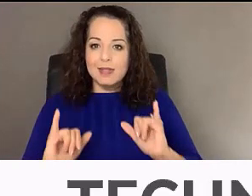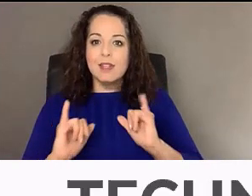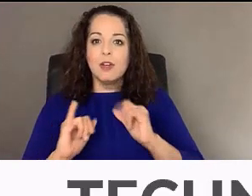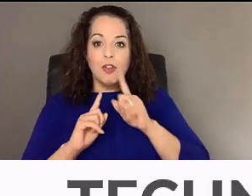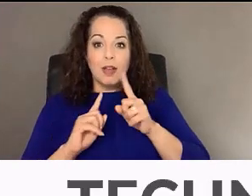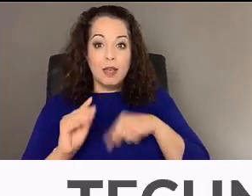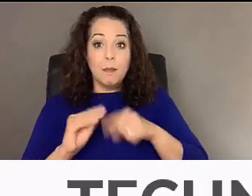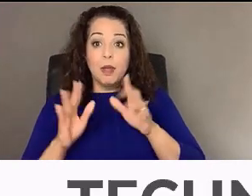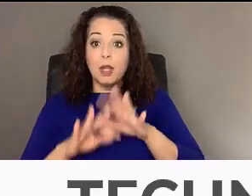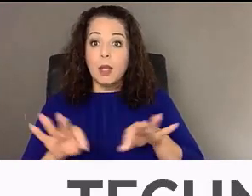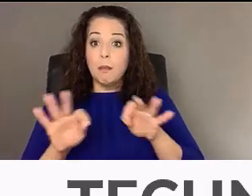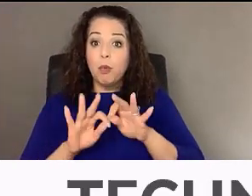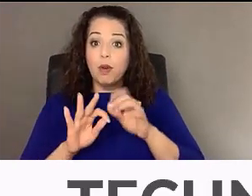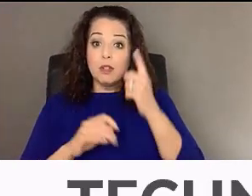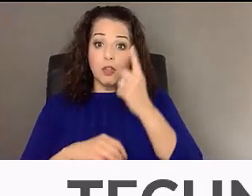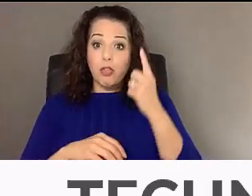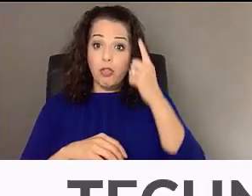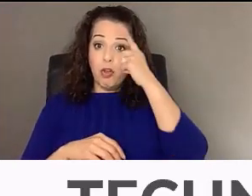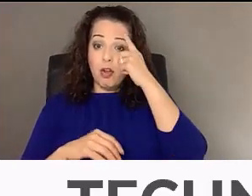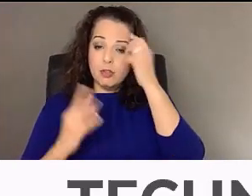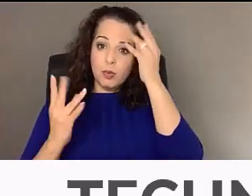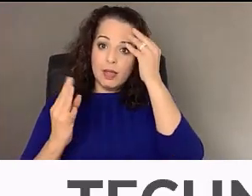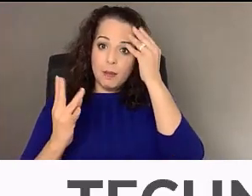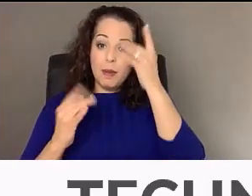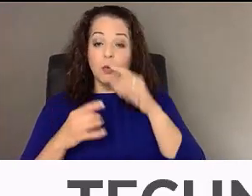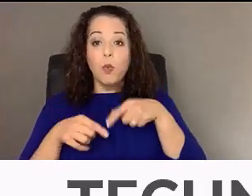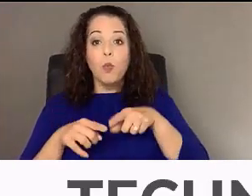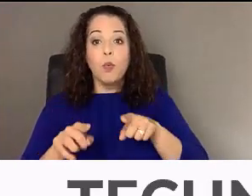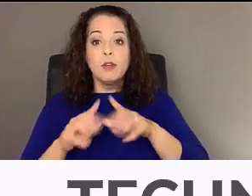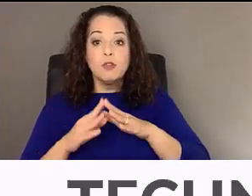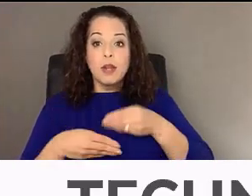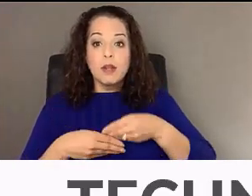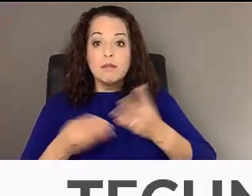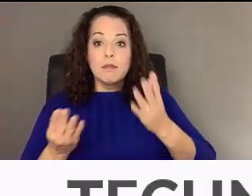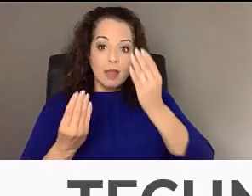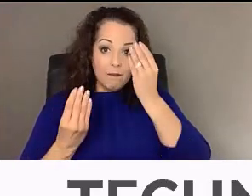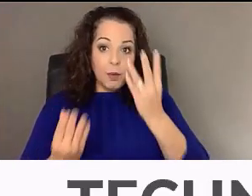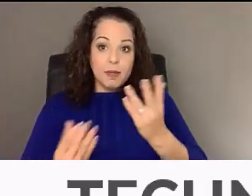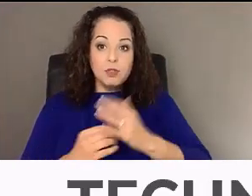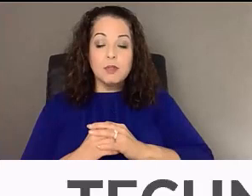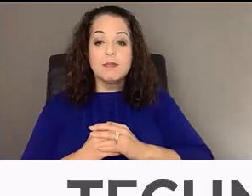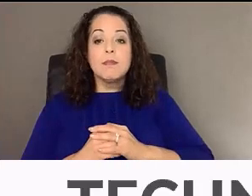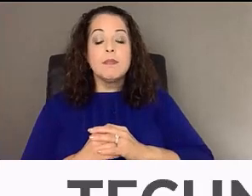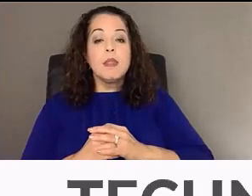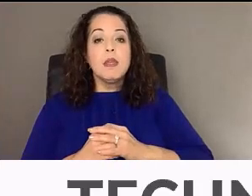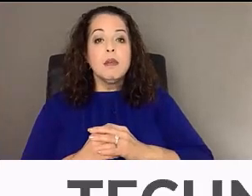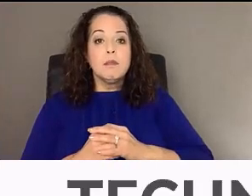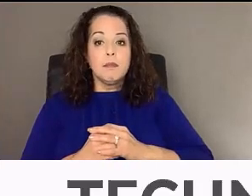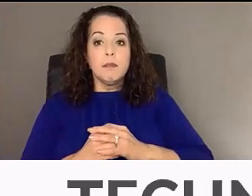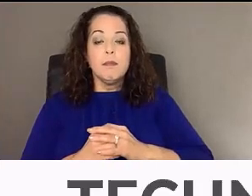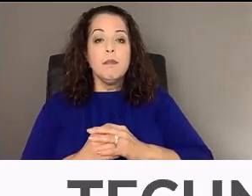about when you're trying to get your information out there. We also have a three-phase training